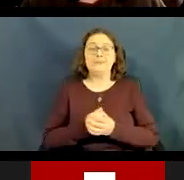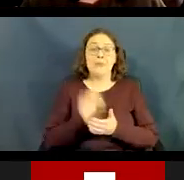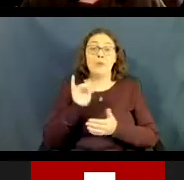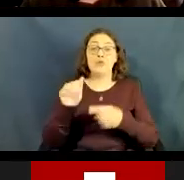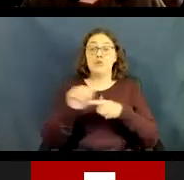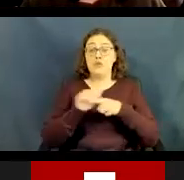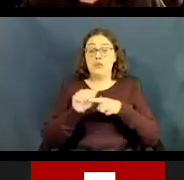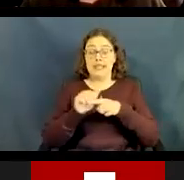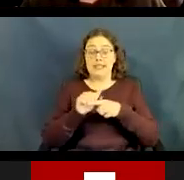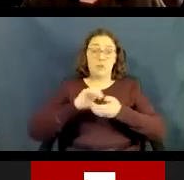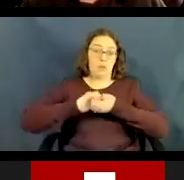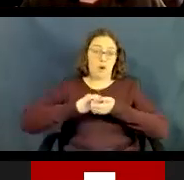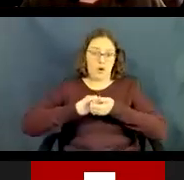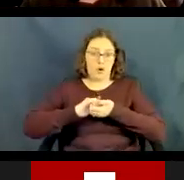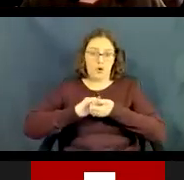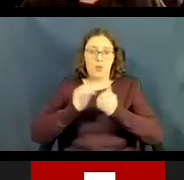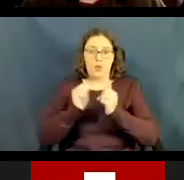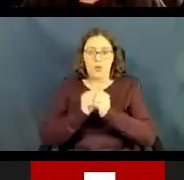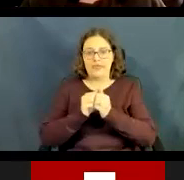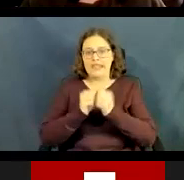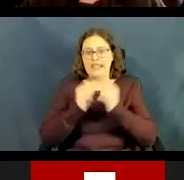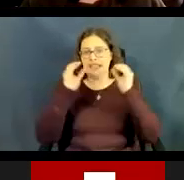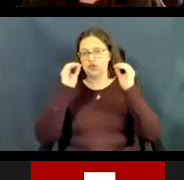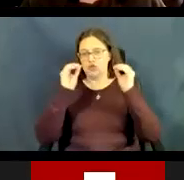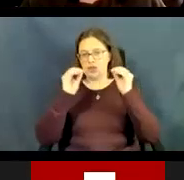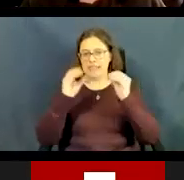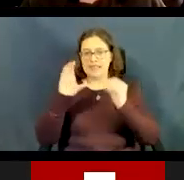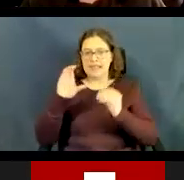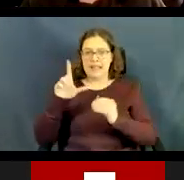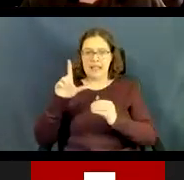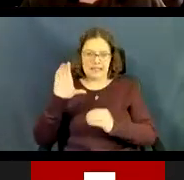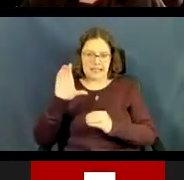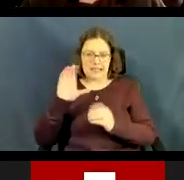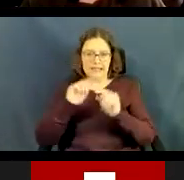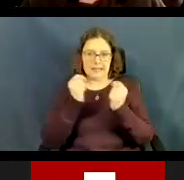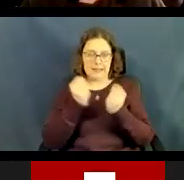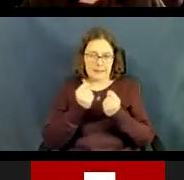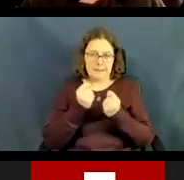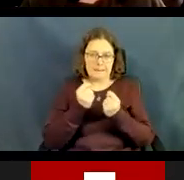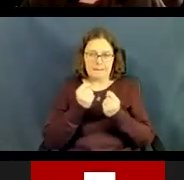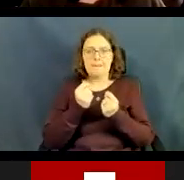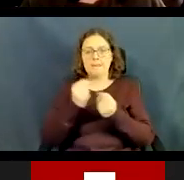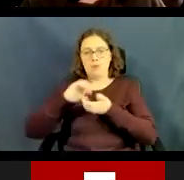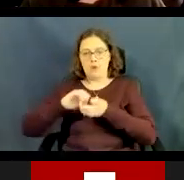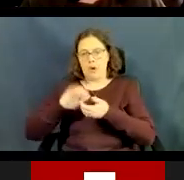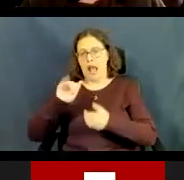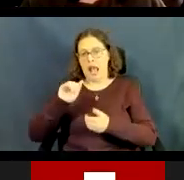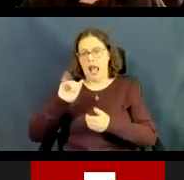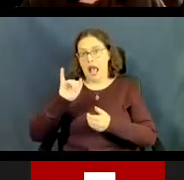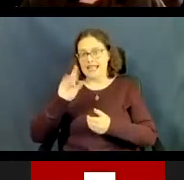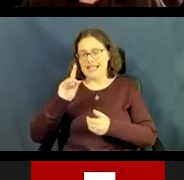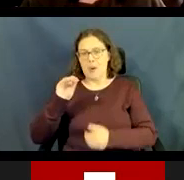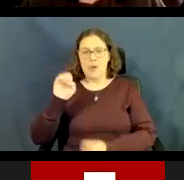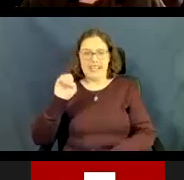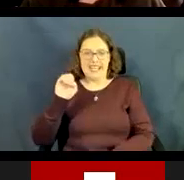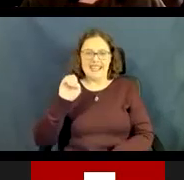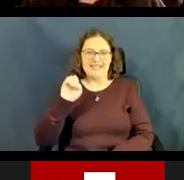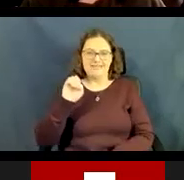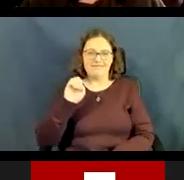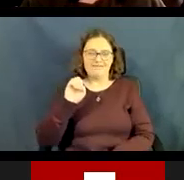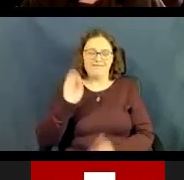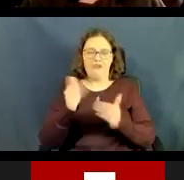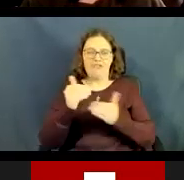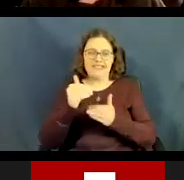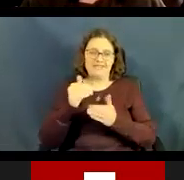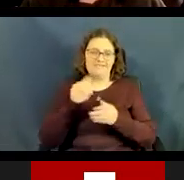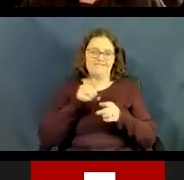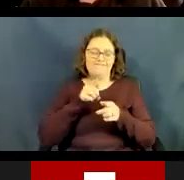instruct CCL CT as well as the Office of Special Education